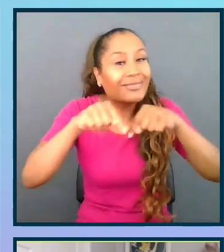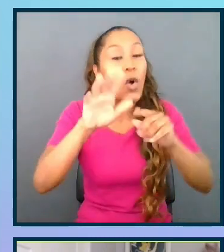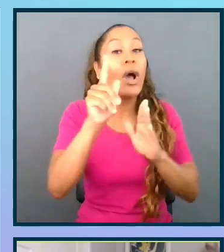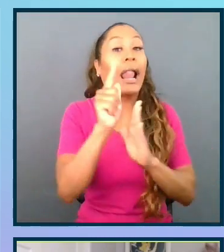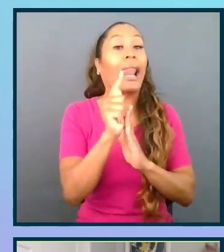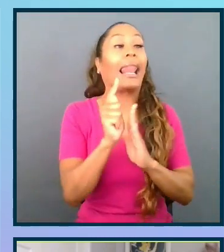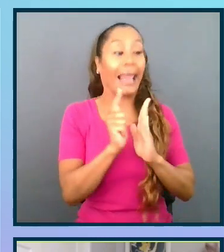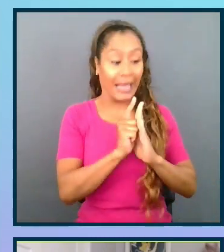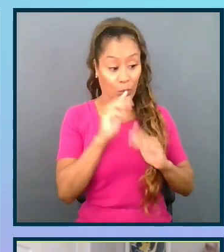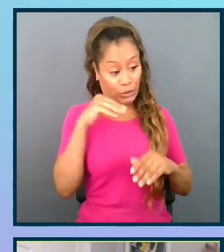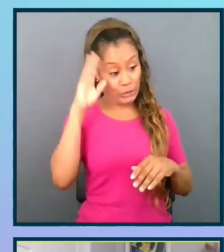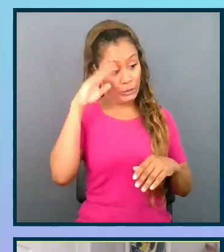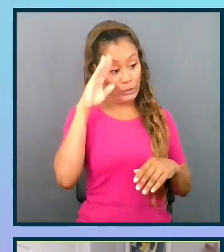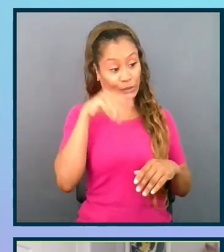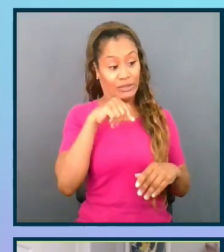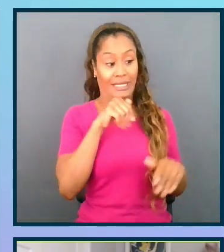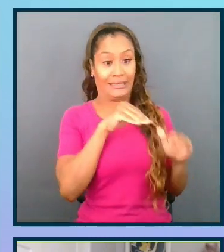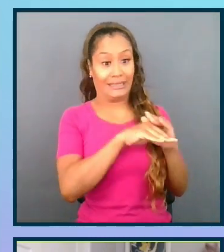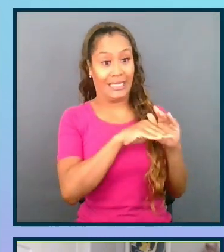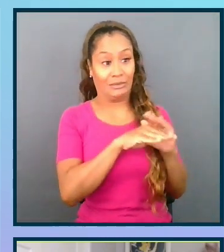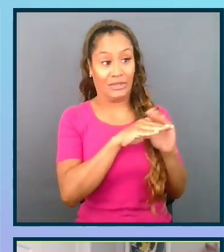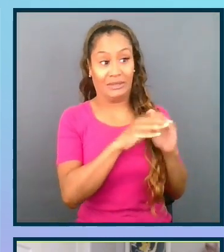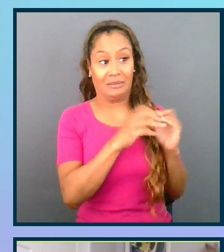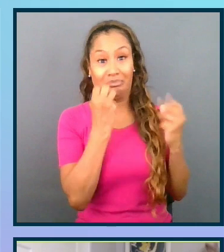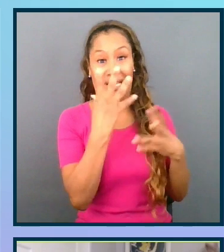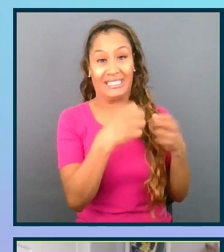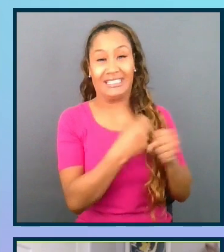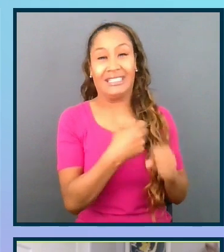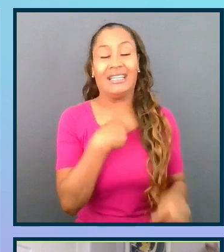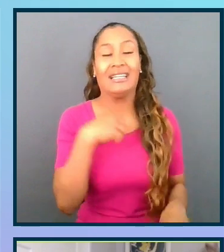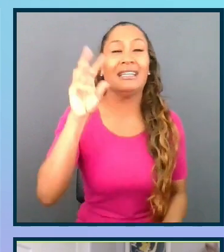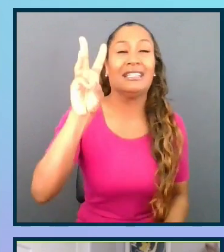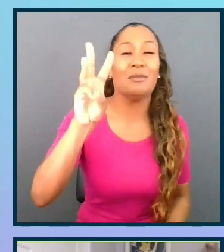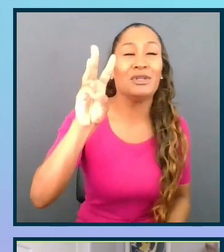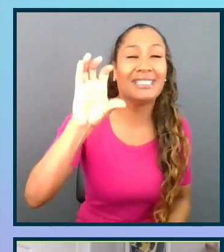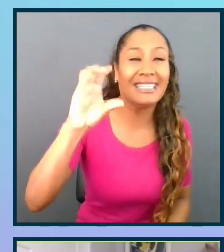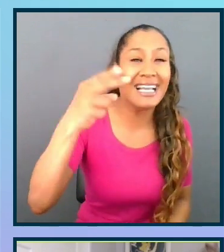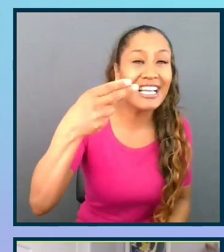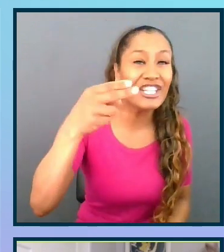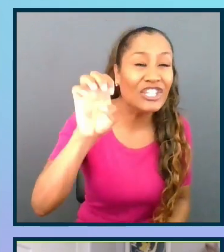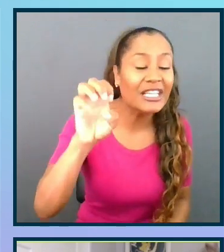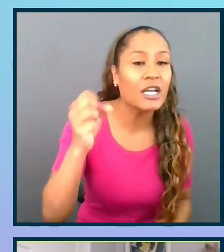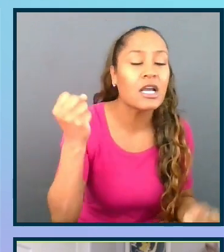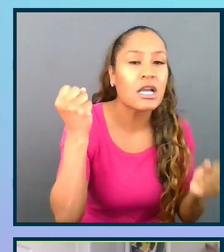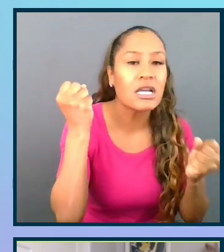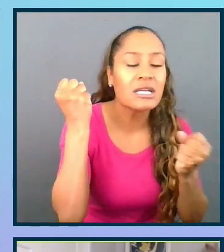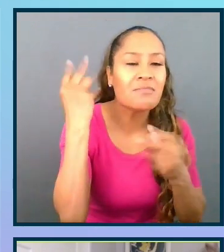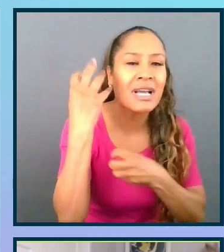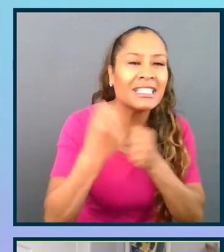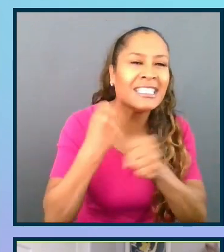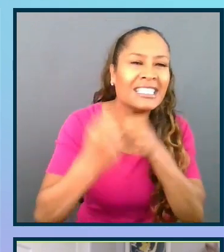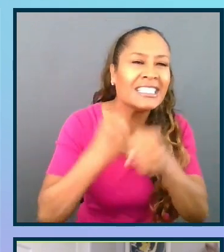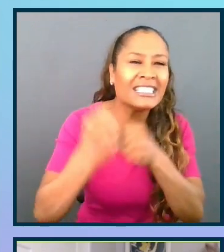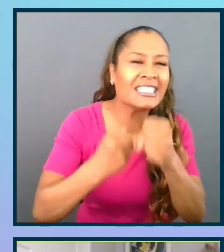of an inacceSsible experience for decades. We've had WCAG for decades. So why are these roles new?